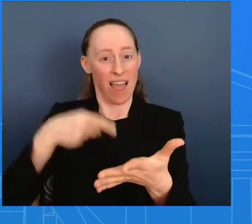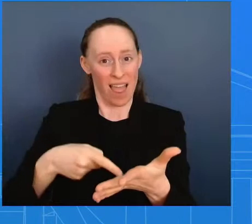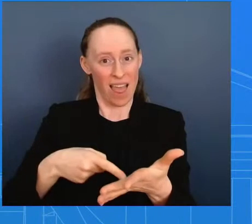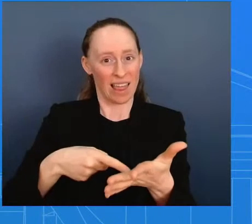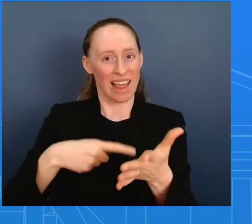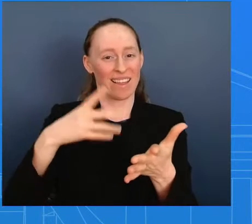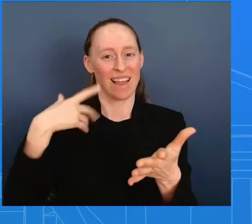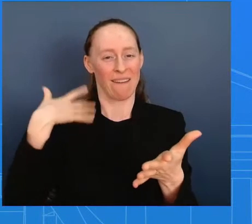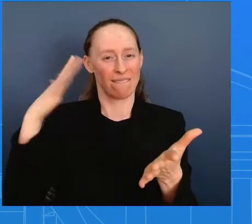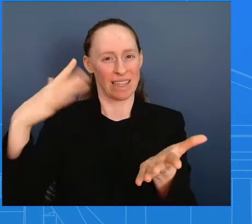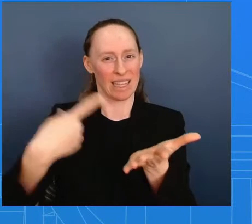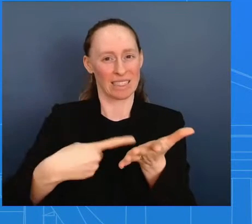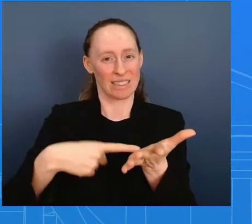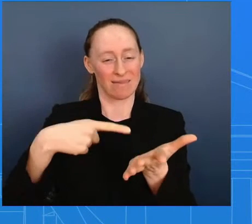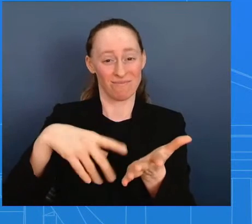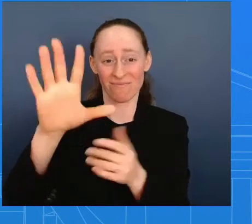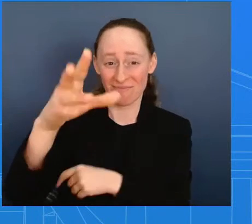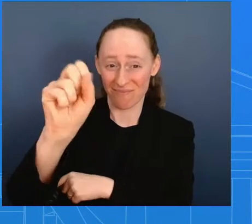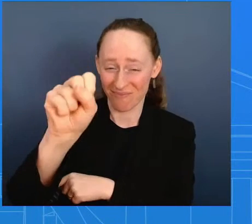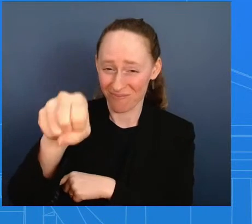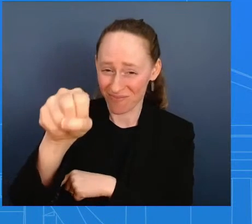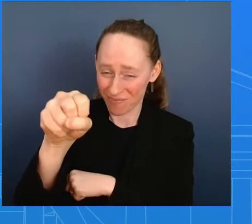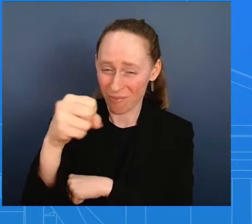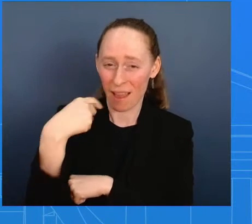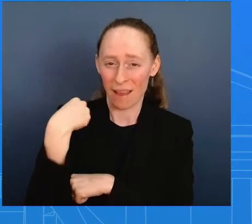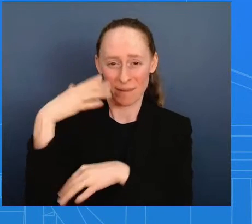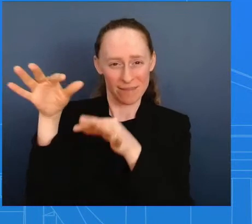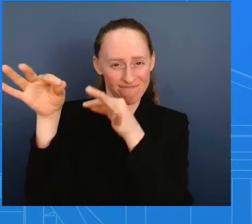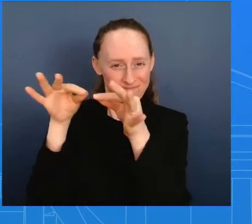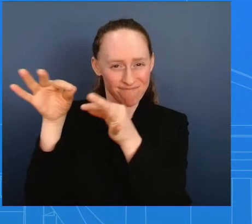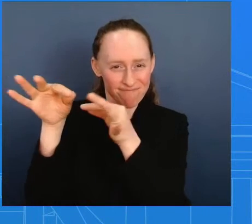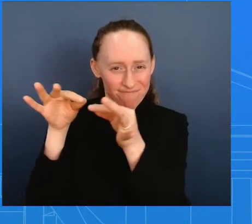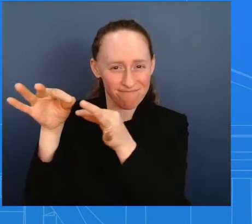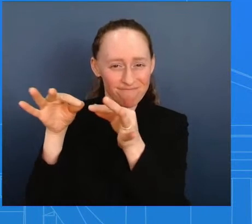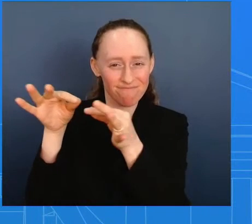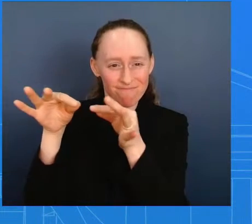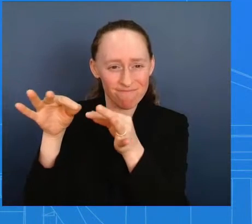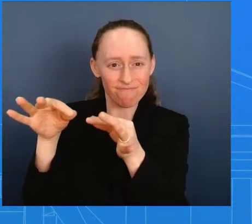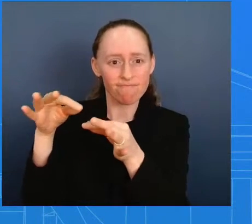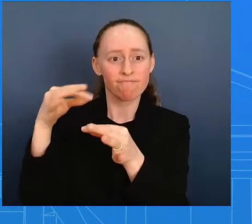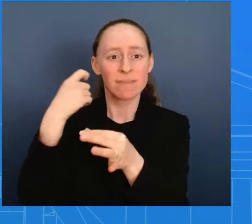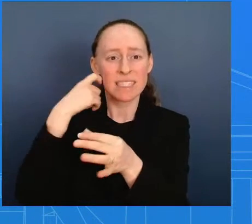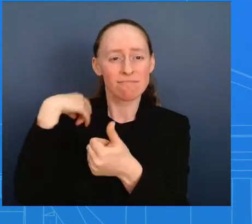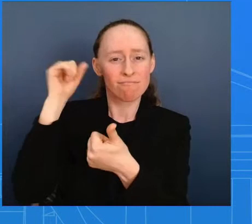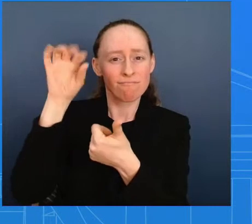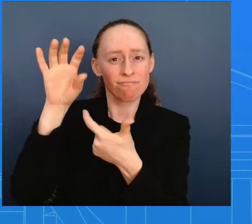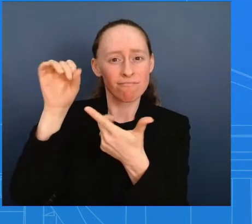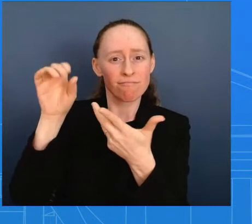What I've just laid down here today encapsulates the President's position on something